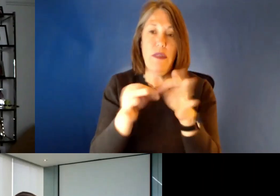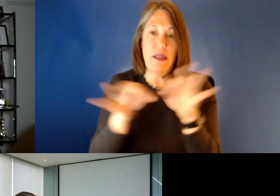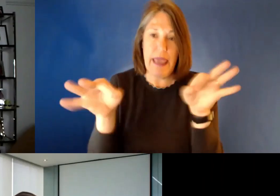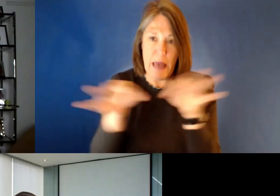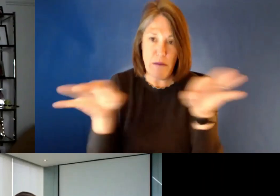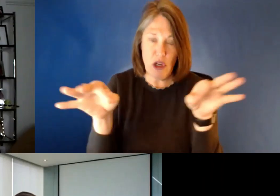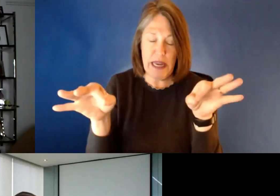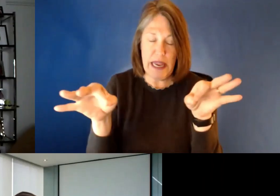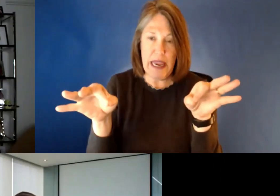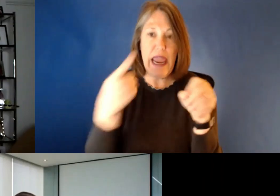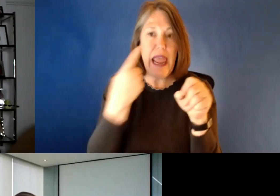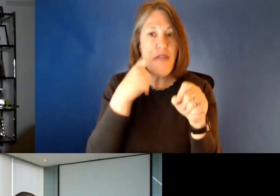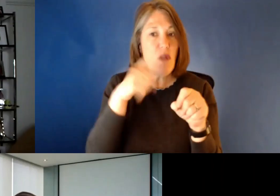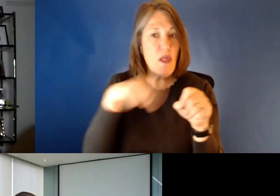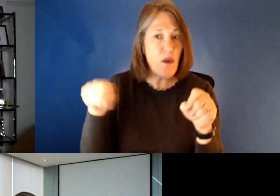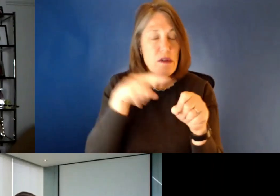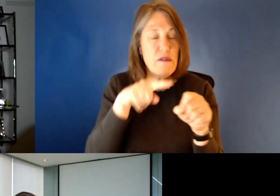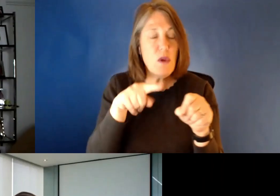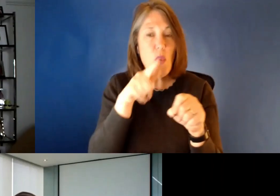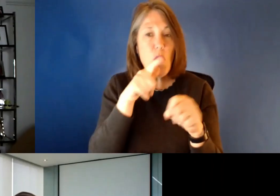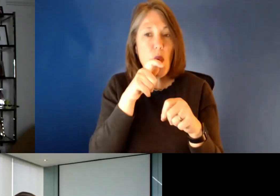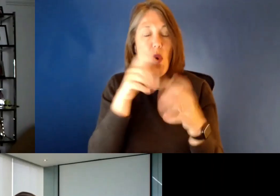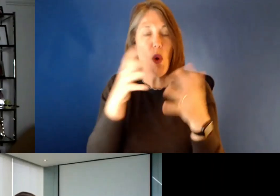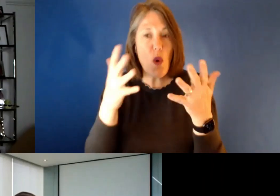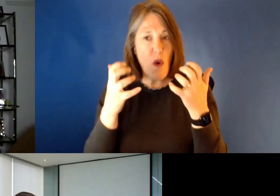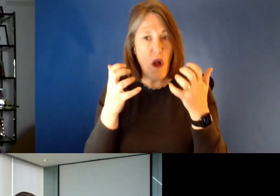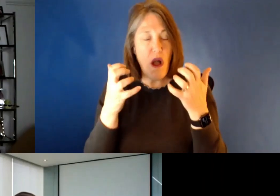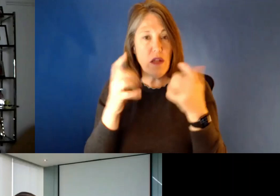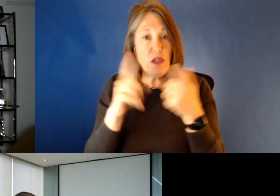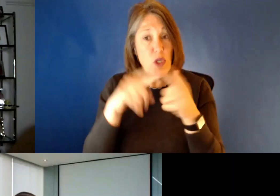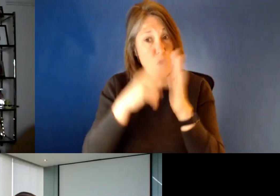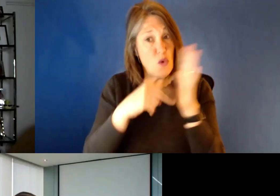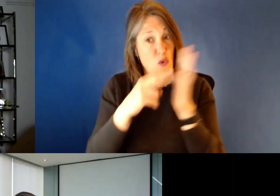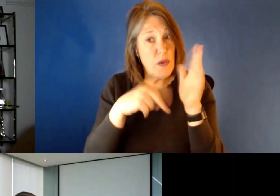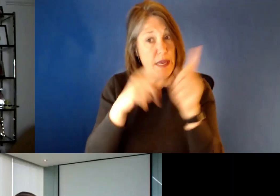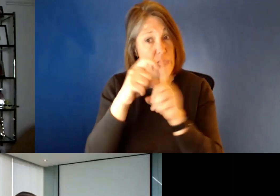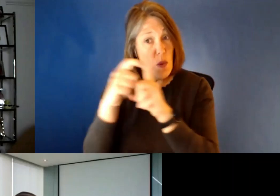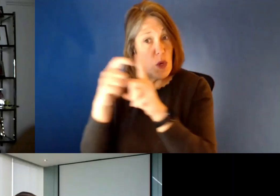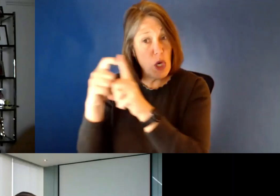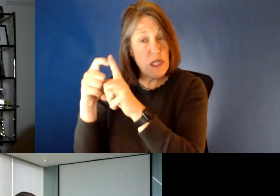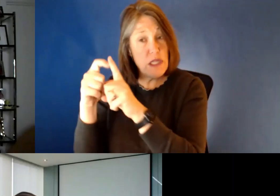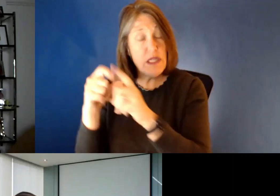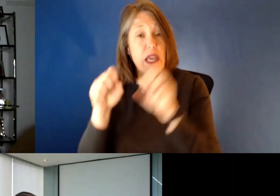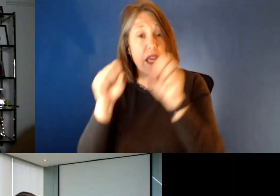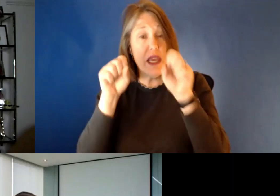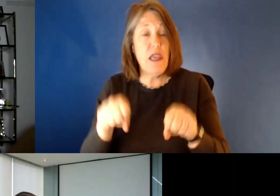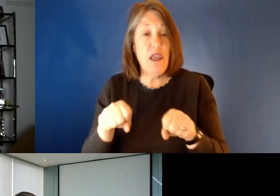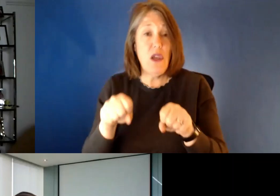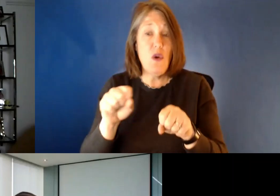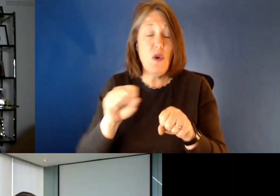06:19:03 and for those of you who want to read the words, you can toggle up to live